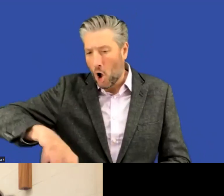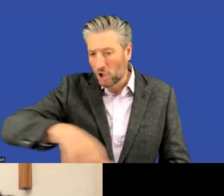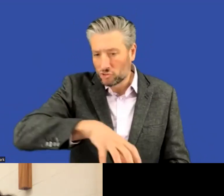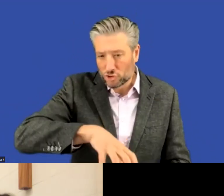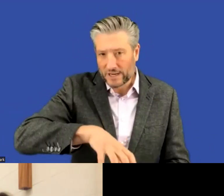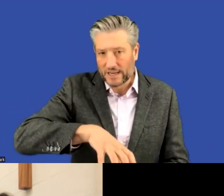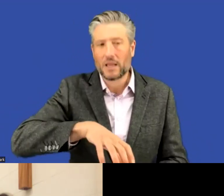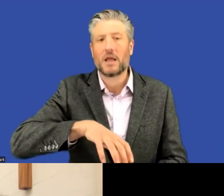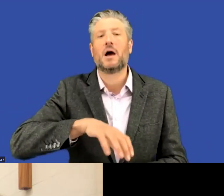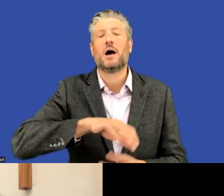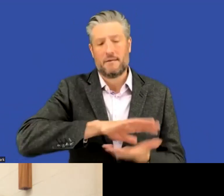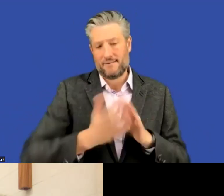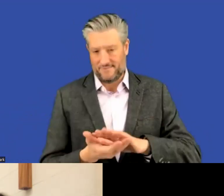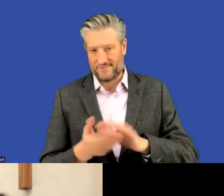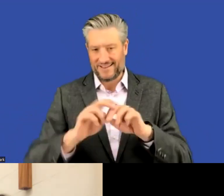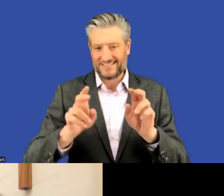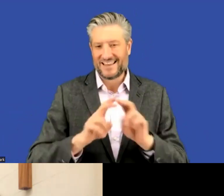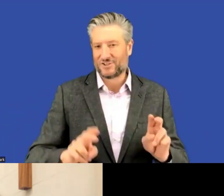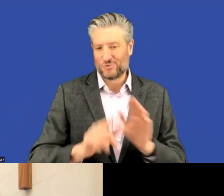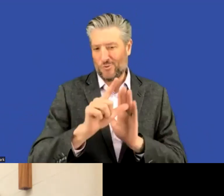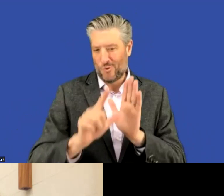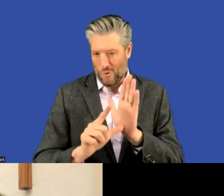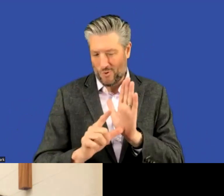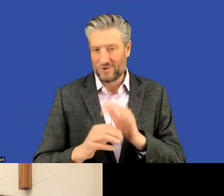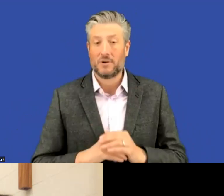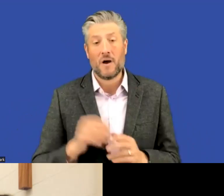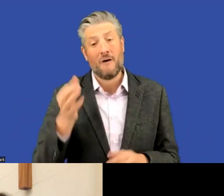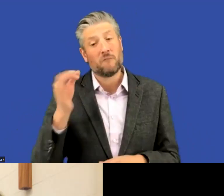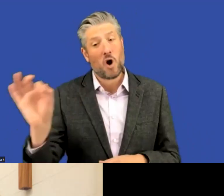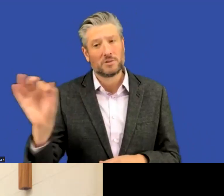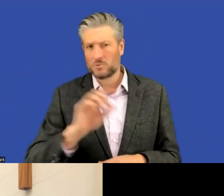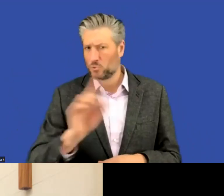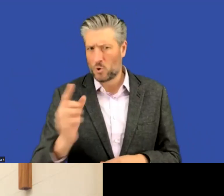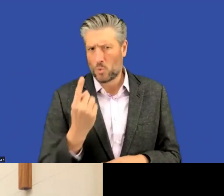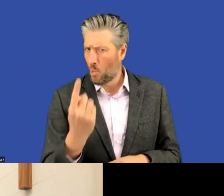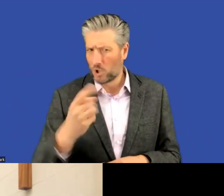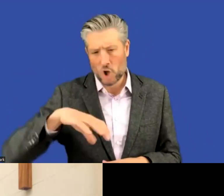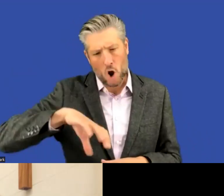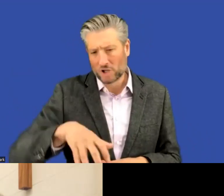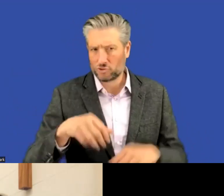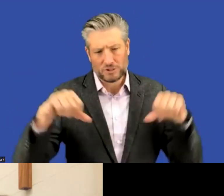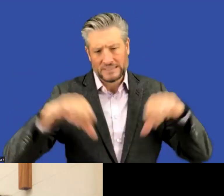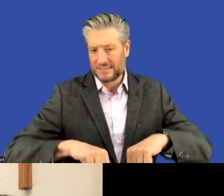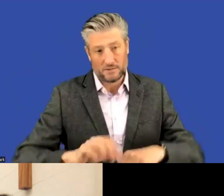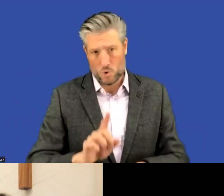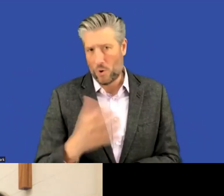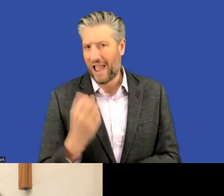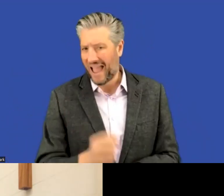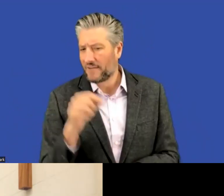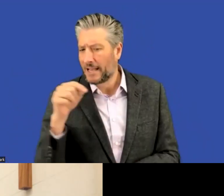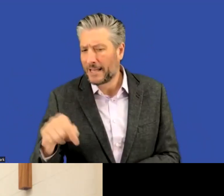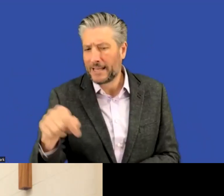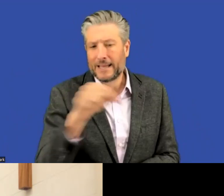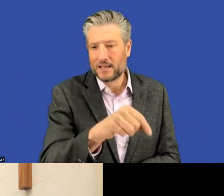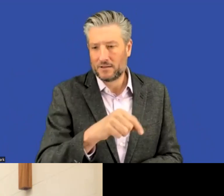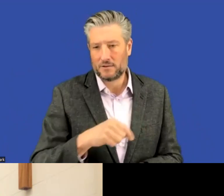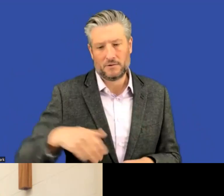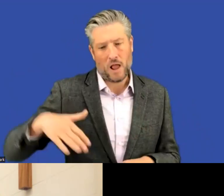France is not alone.